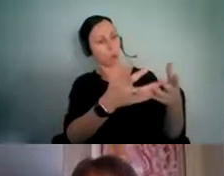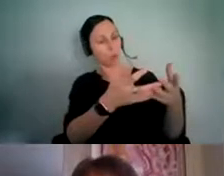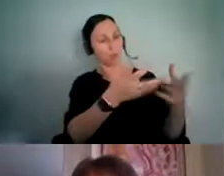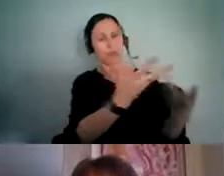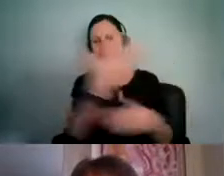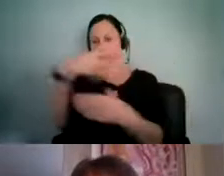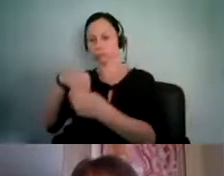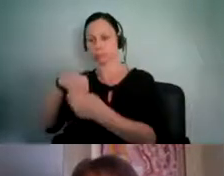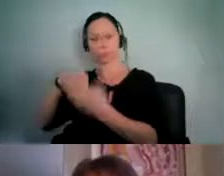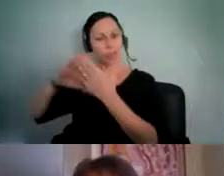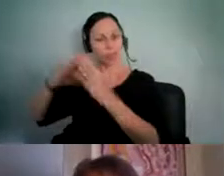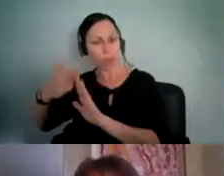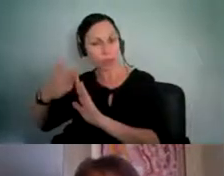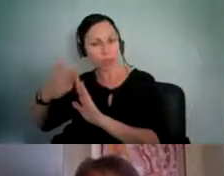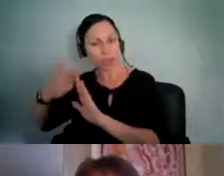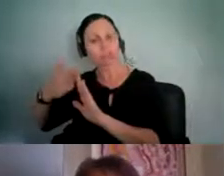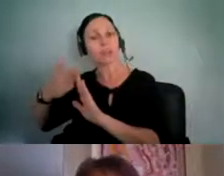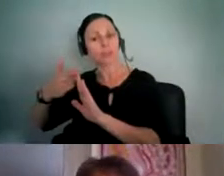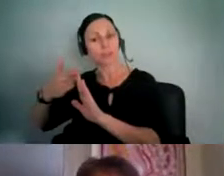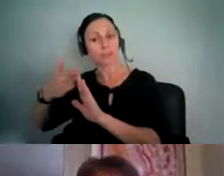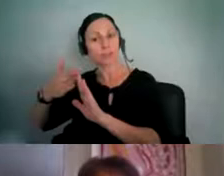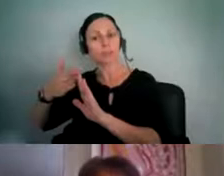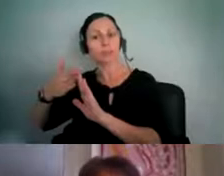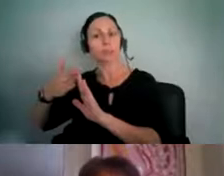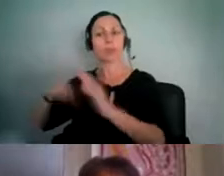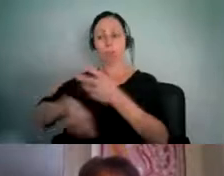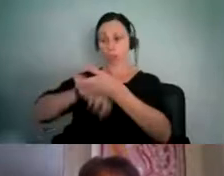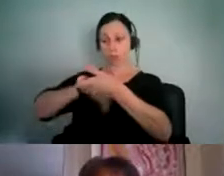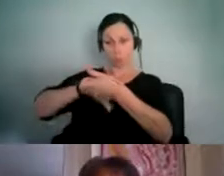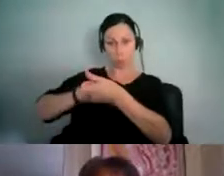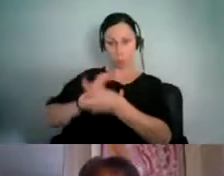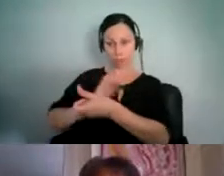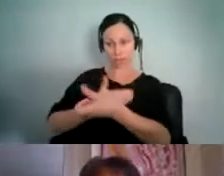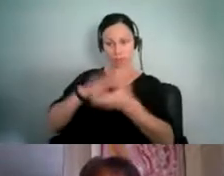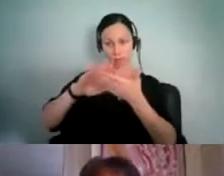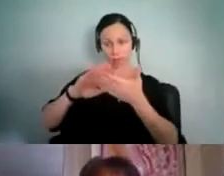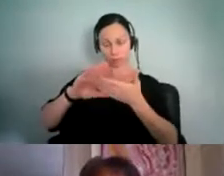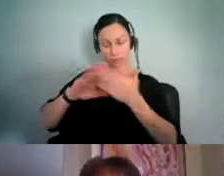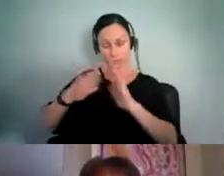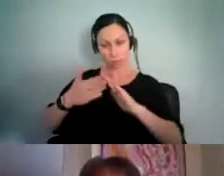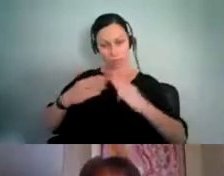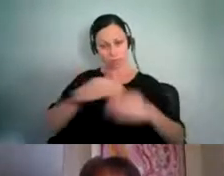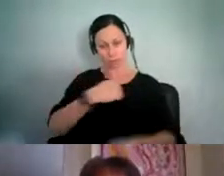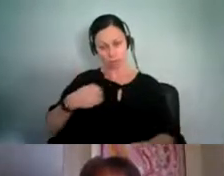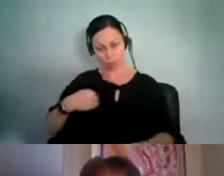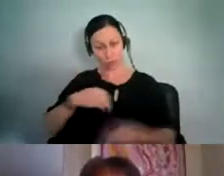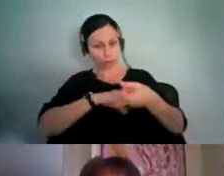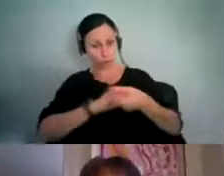not only supports our community members, supports our artists who are here, our home artists in learning